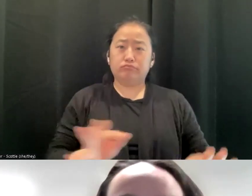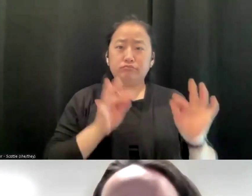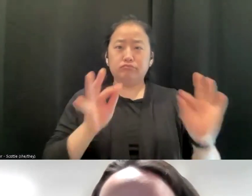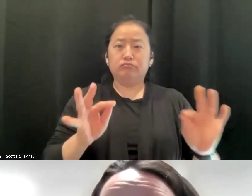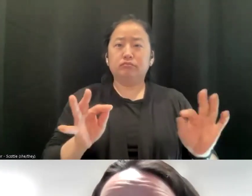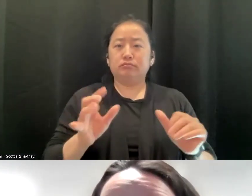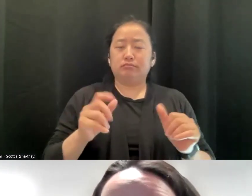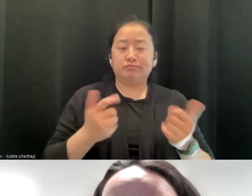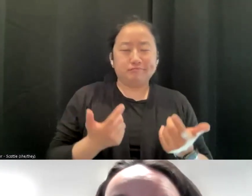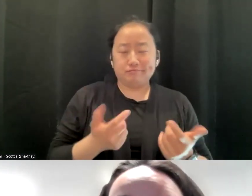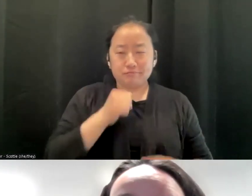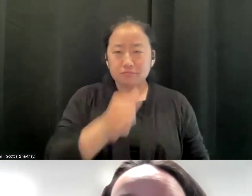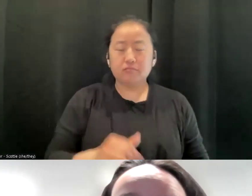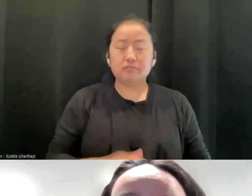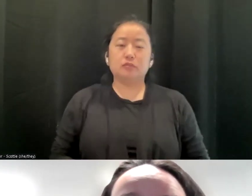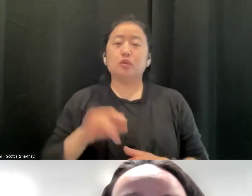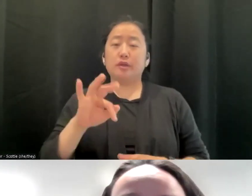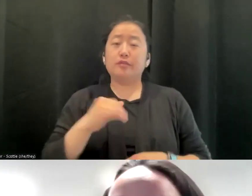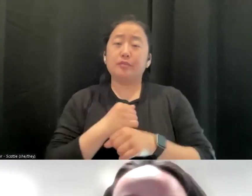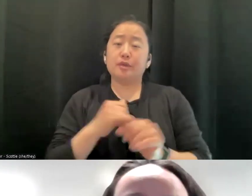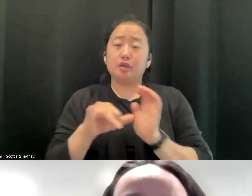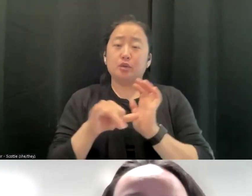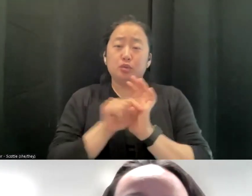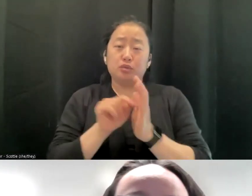so it's really -- if you are going to make a YouTube video, and I'm sure that Tools For Life